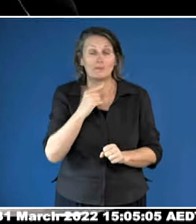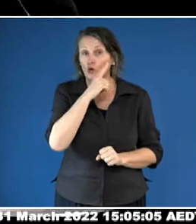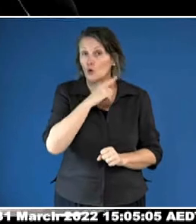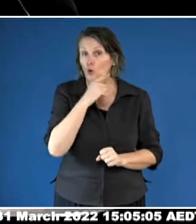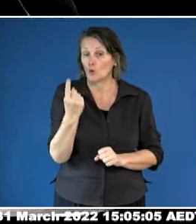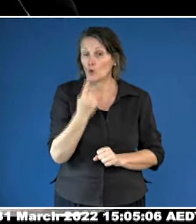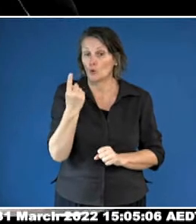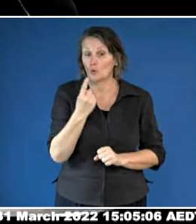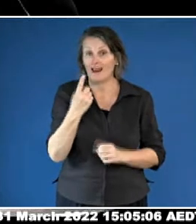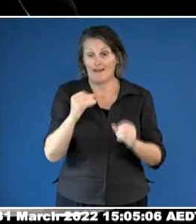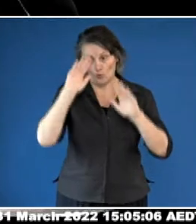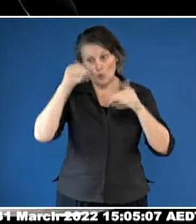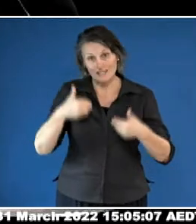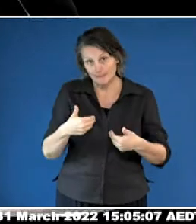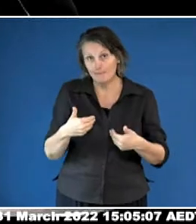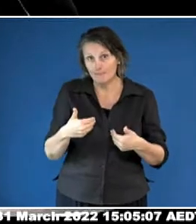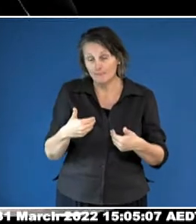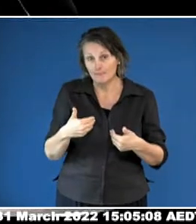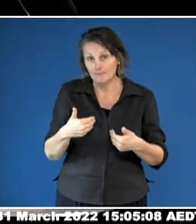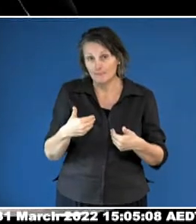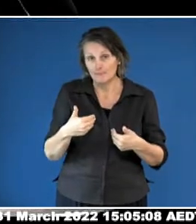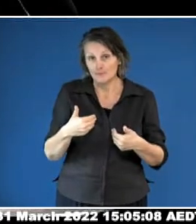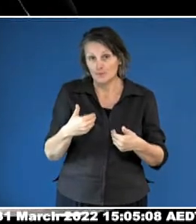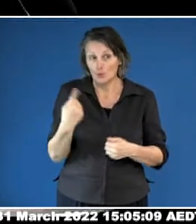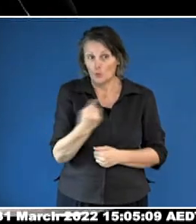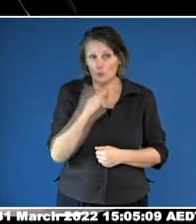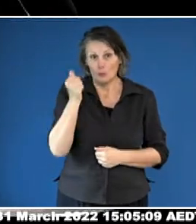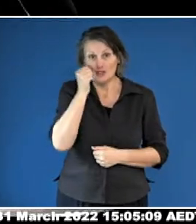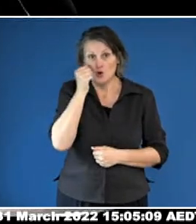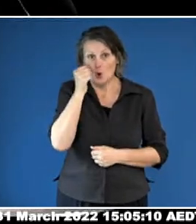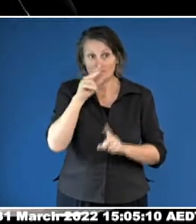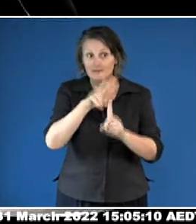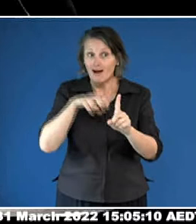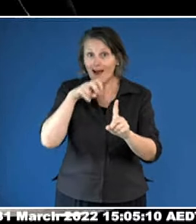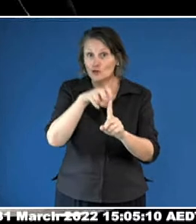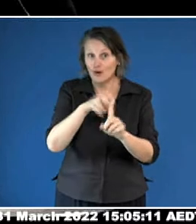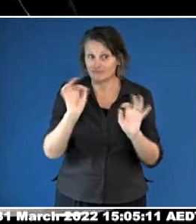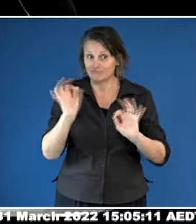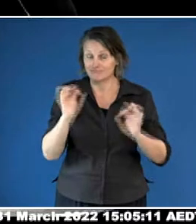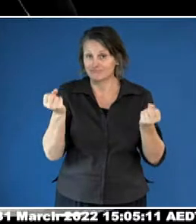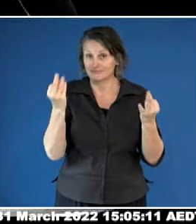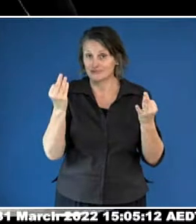autistic, we know that they are way less likely to be diagnosed, therefore, to be able to apply to the NDIS.